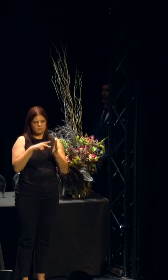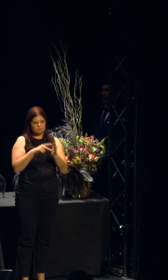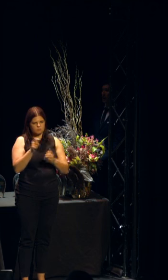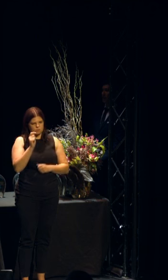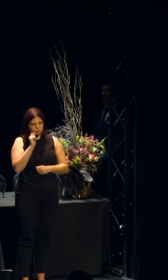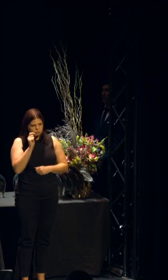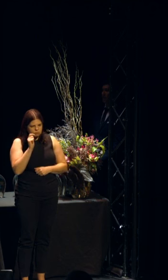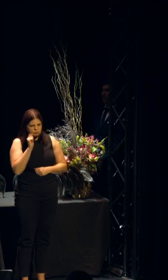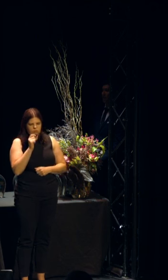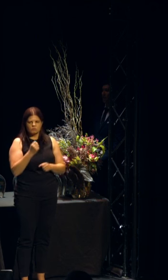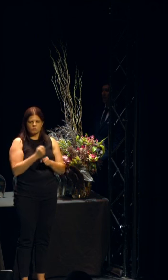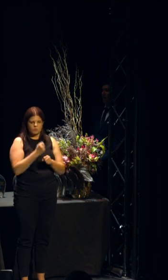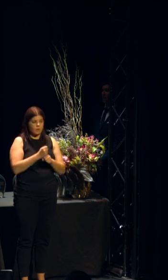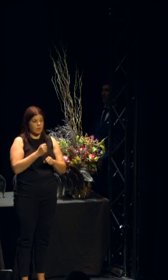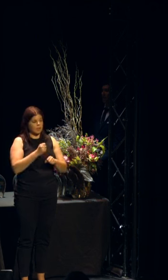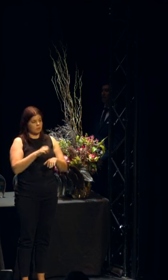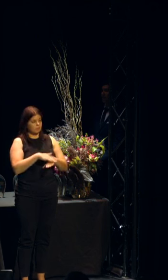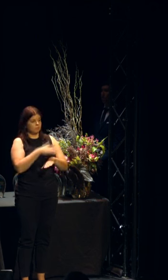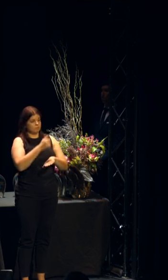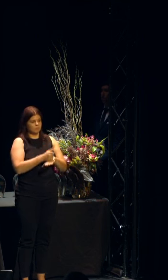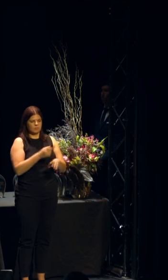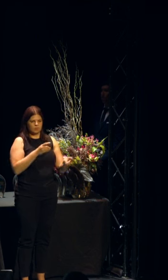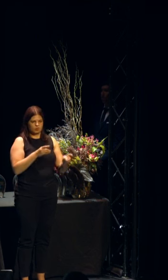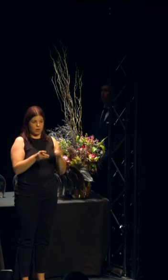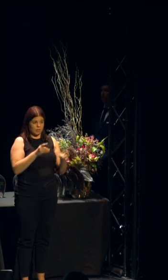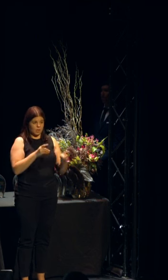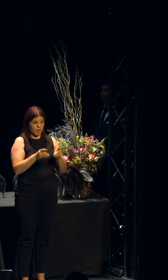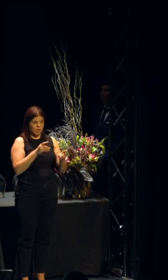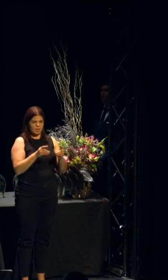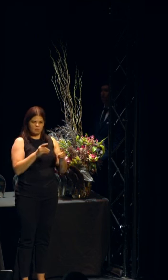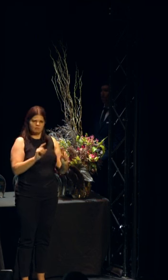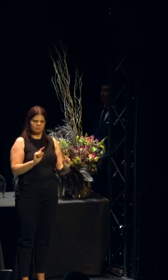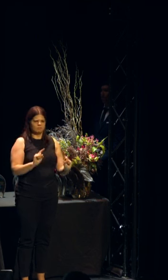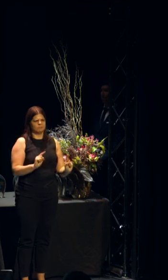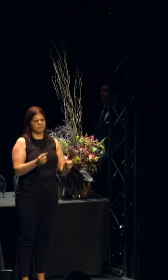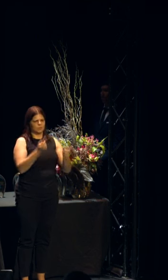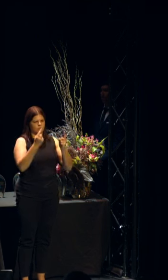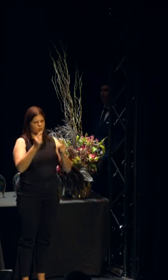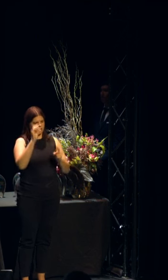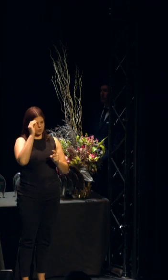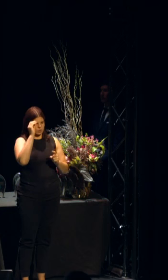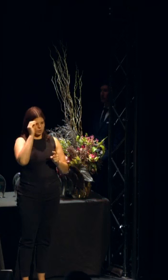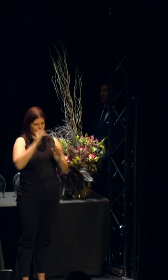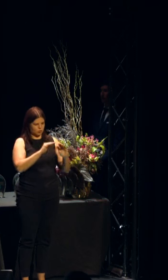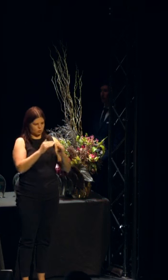and founding director of the Council's inaugural Community Arts Board, Ros Bower.